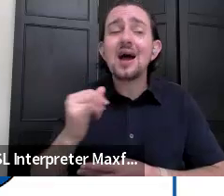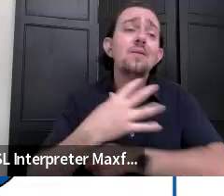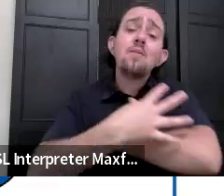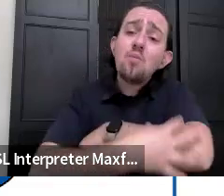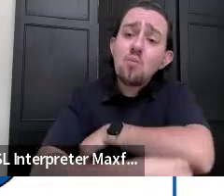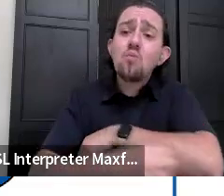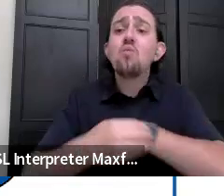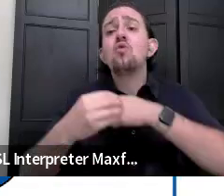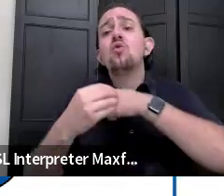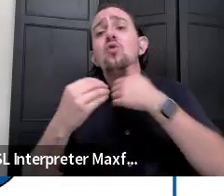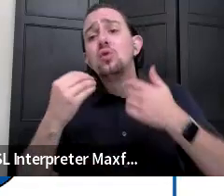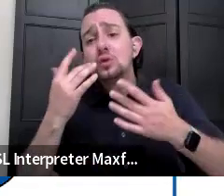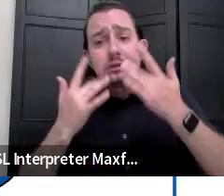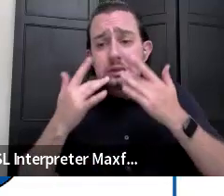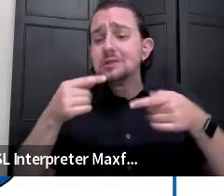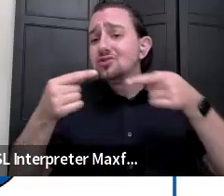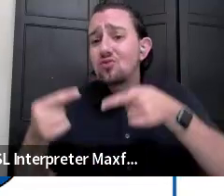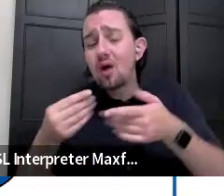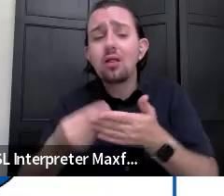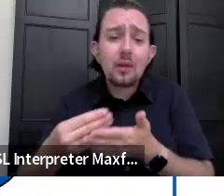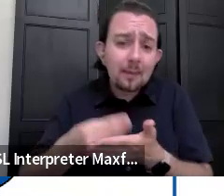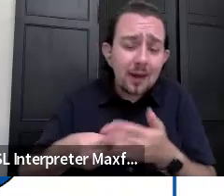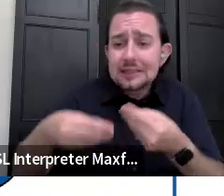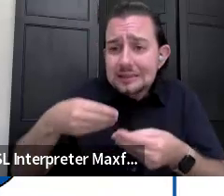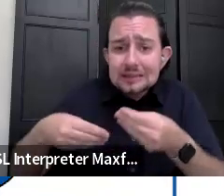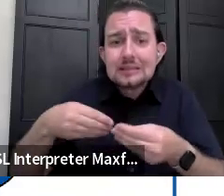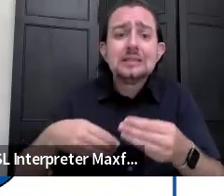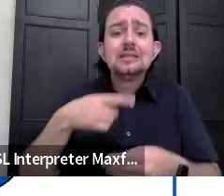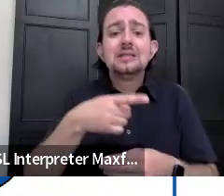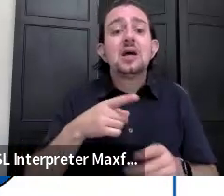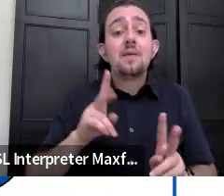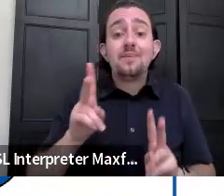housing affordability is even worse than it is for the public at large.